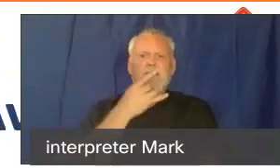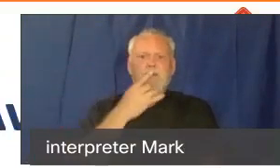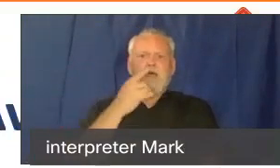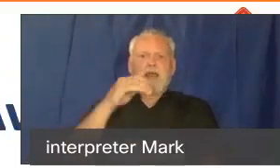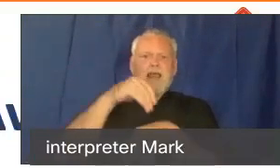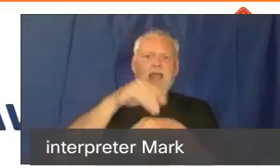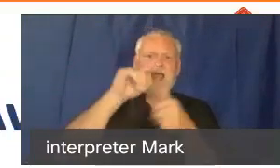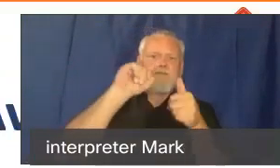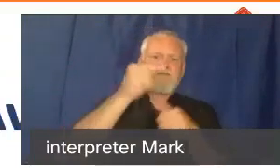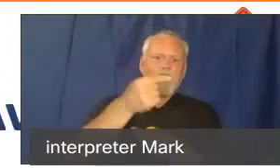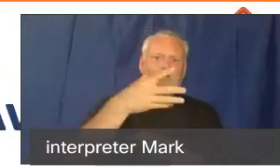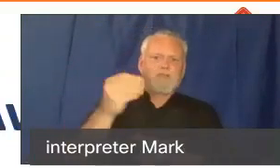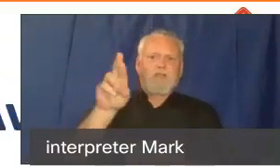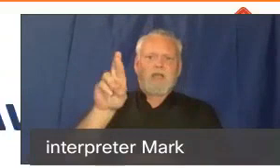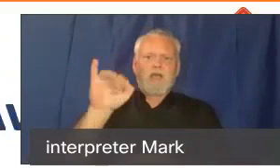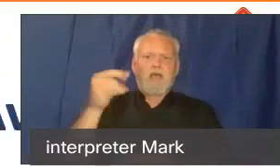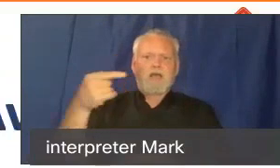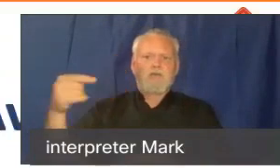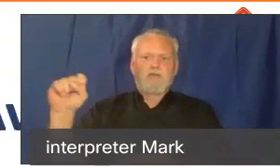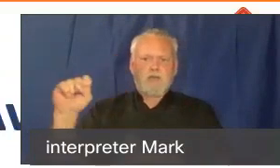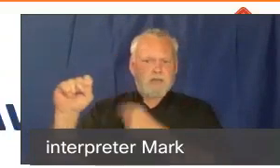And rigs road as well as.